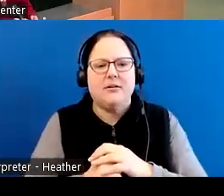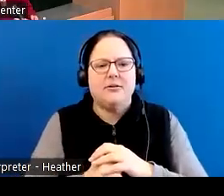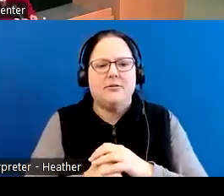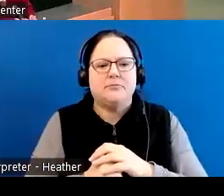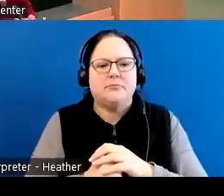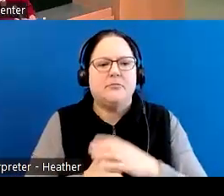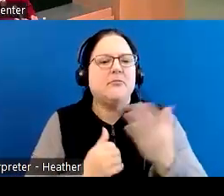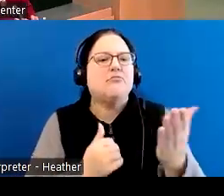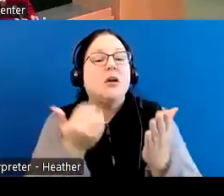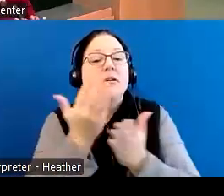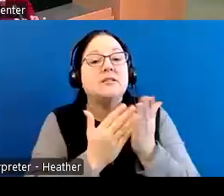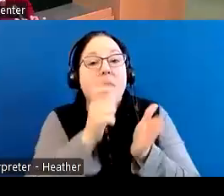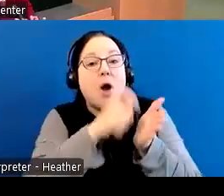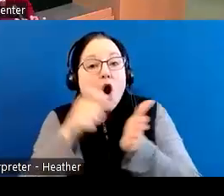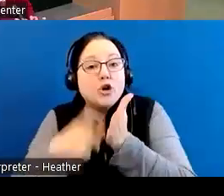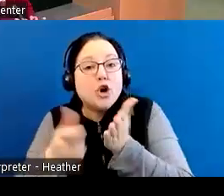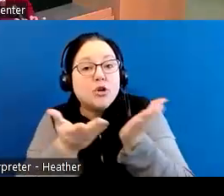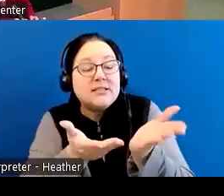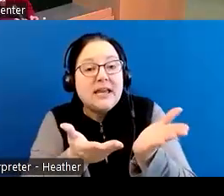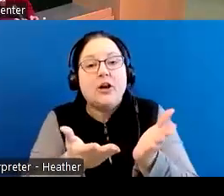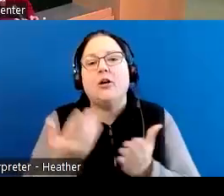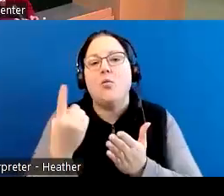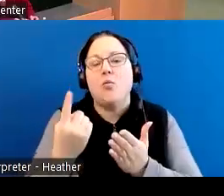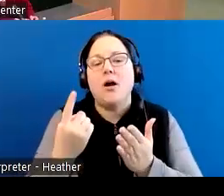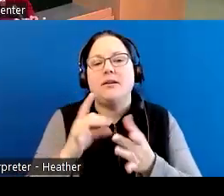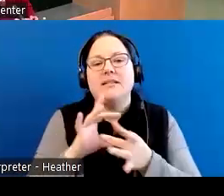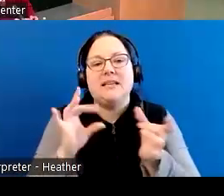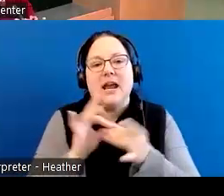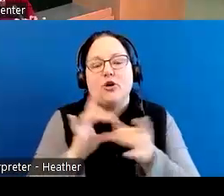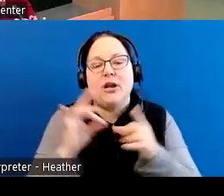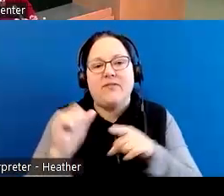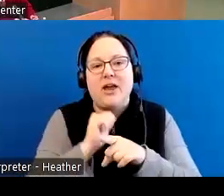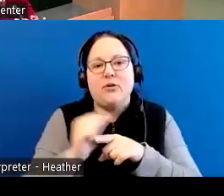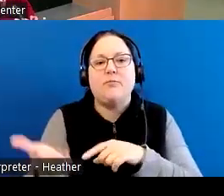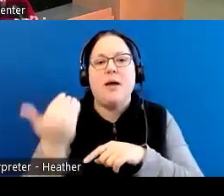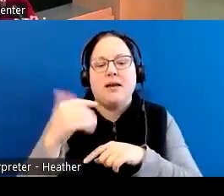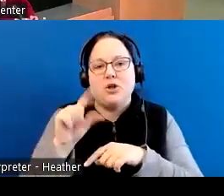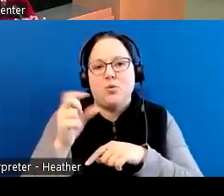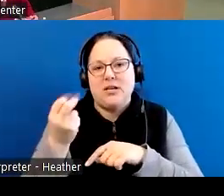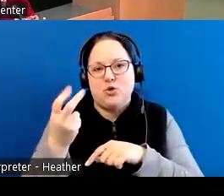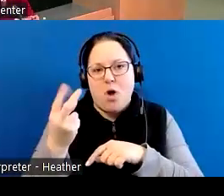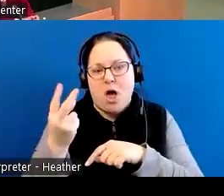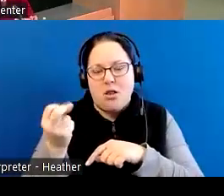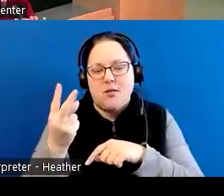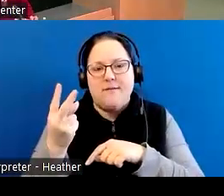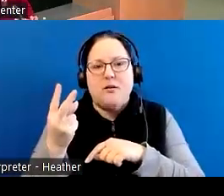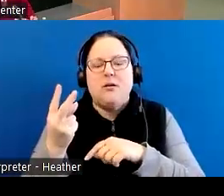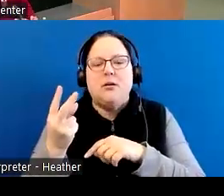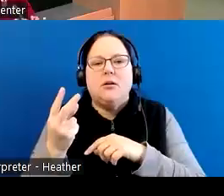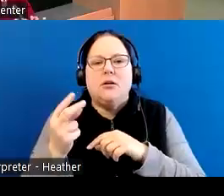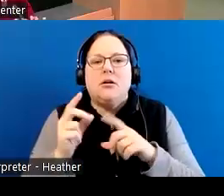here one of them is the narrative exercise article that was from 2012. Um but then more more recently